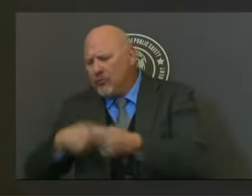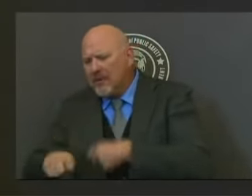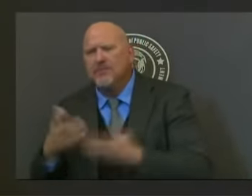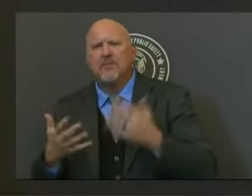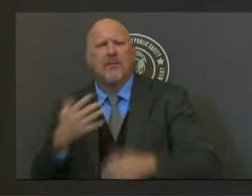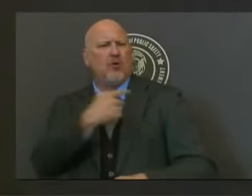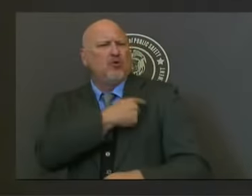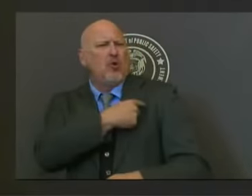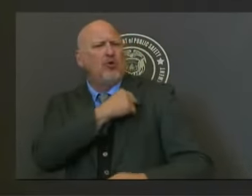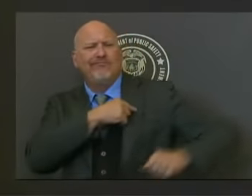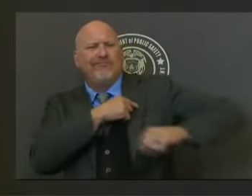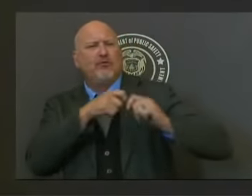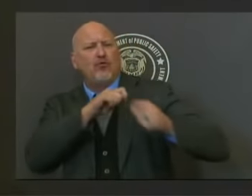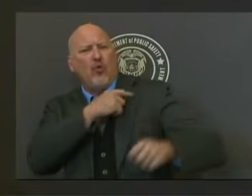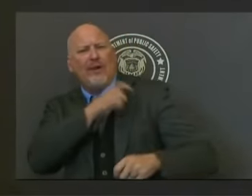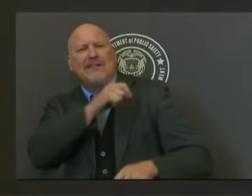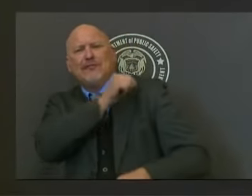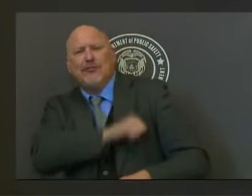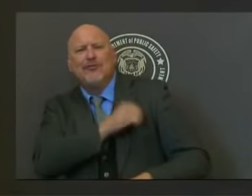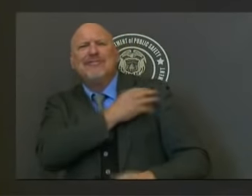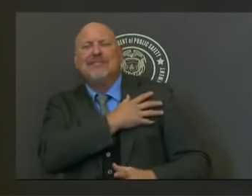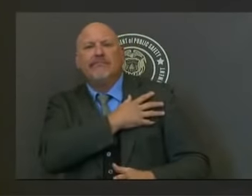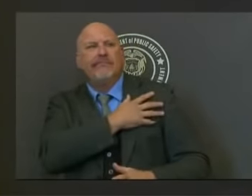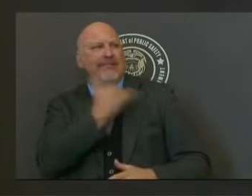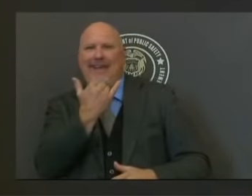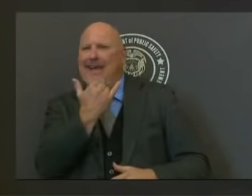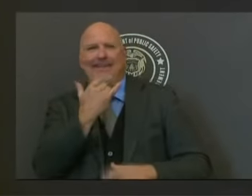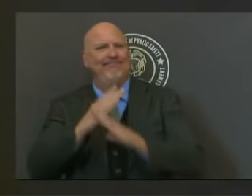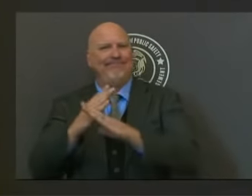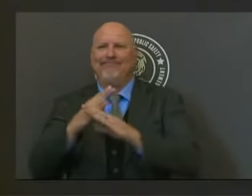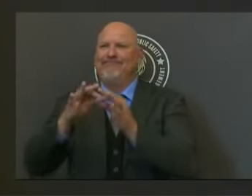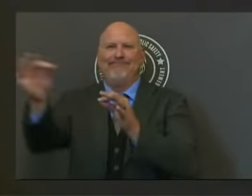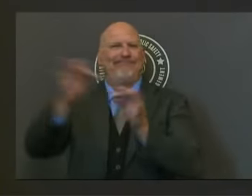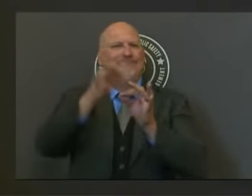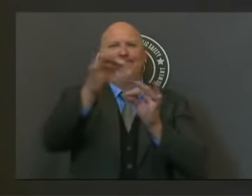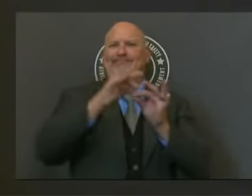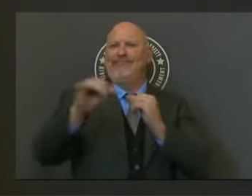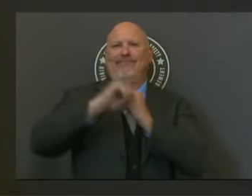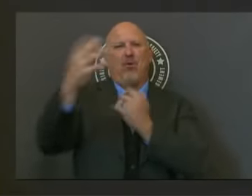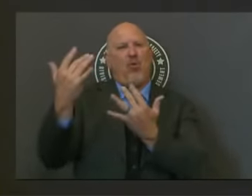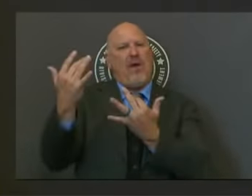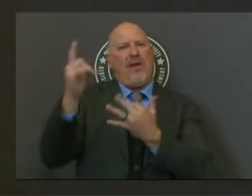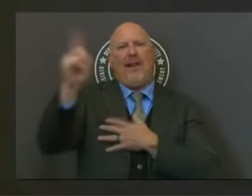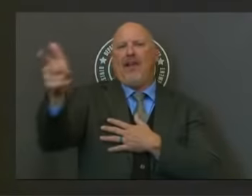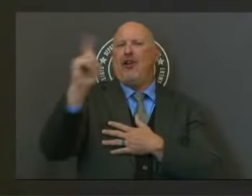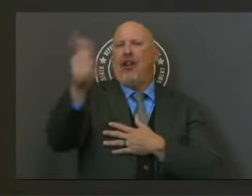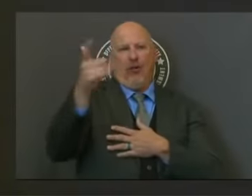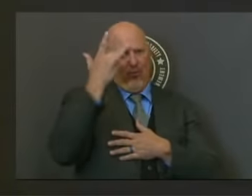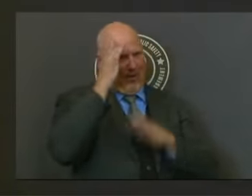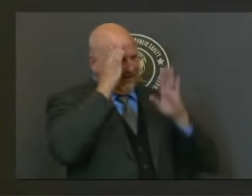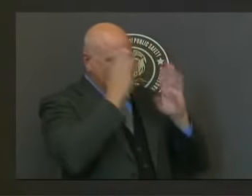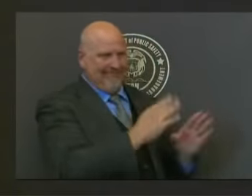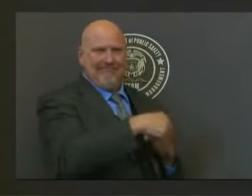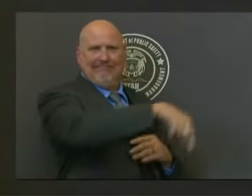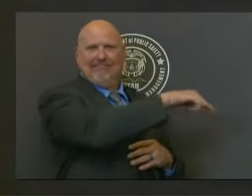concern with our hospital associations are those who run the hospital beds were actually